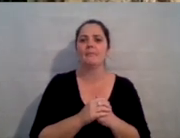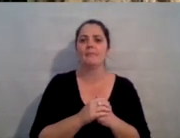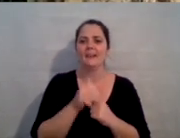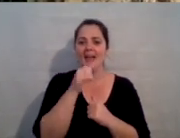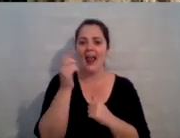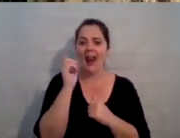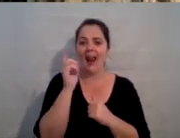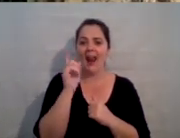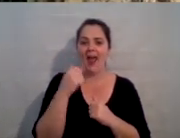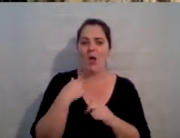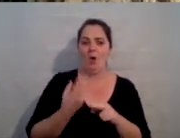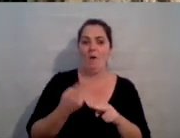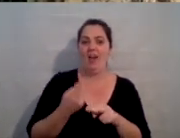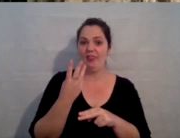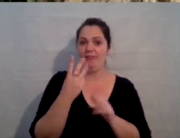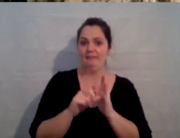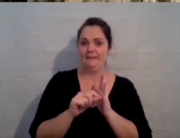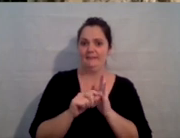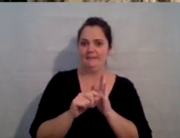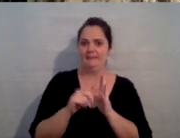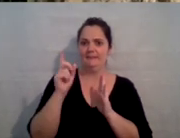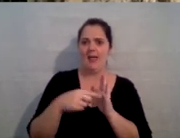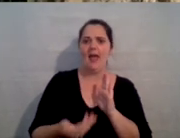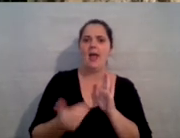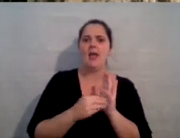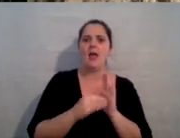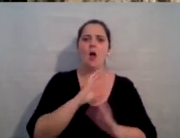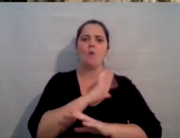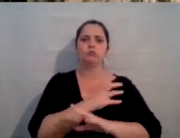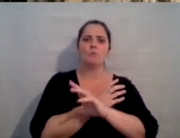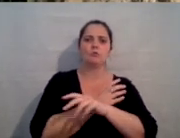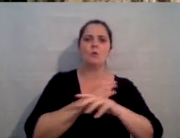but now I'm going to start massing. And because Rachel is also wearing that